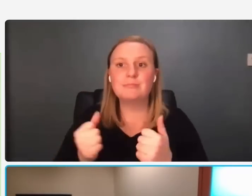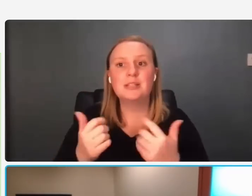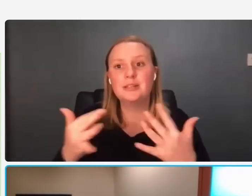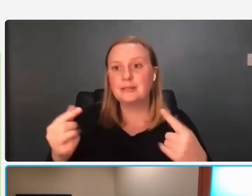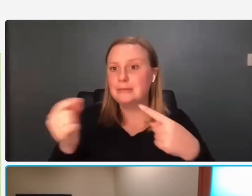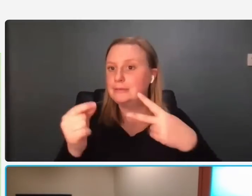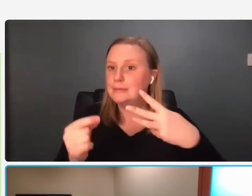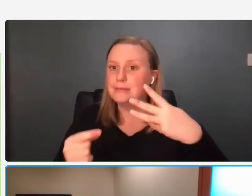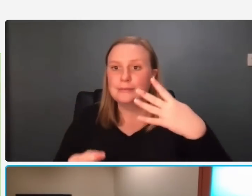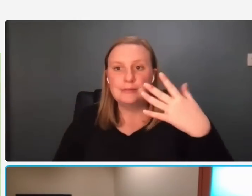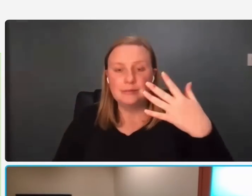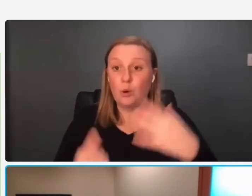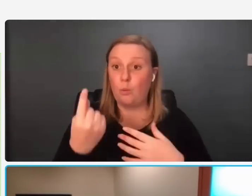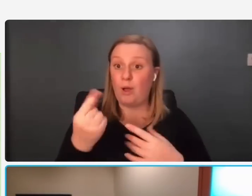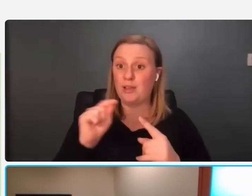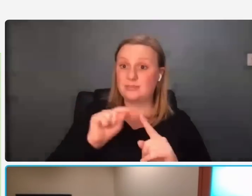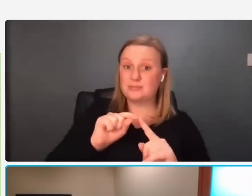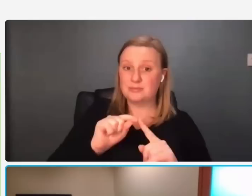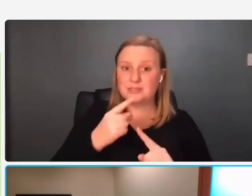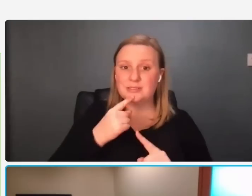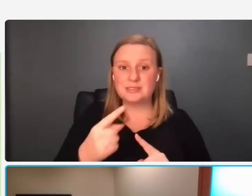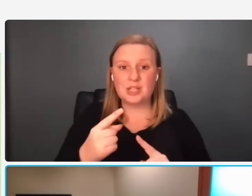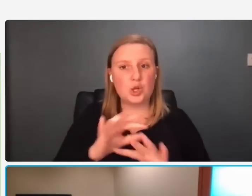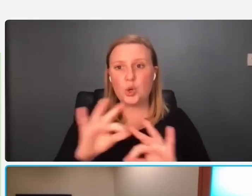ineffective regulation has contributed to high levels